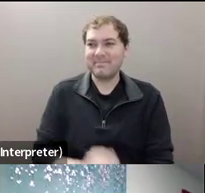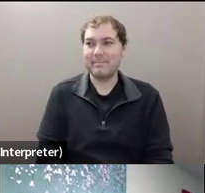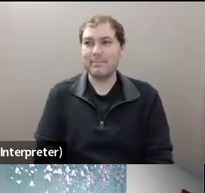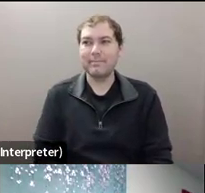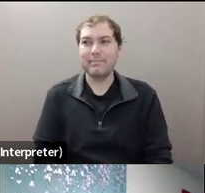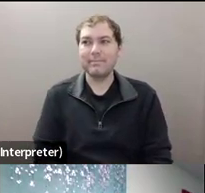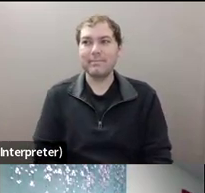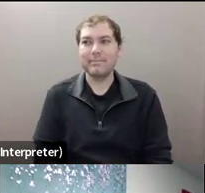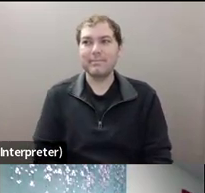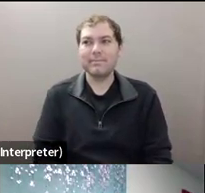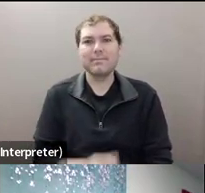Rebecca - APRIL: Hello! Who's speaking?